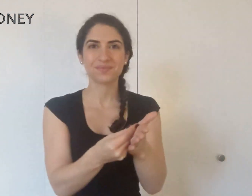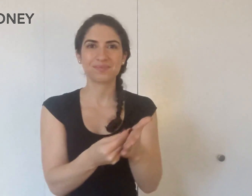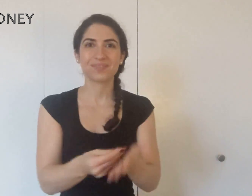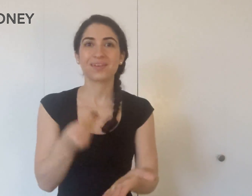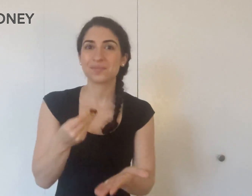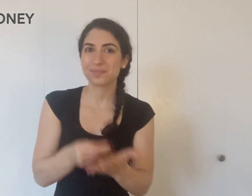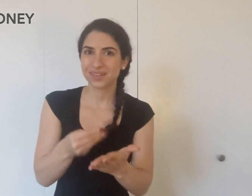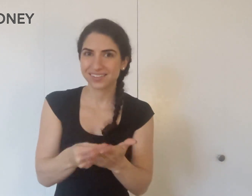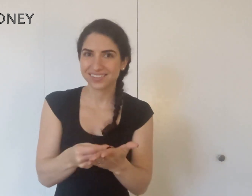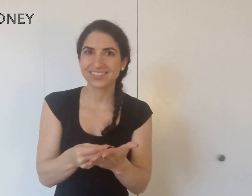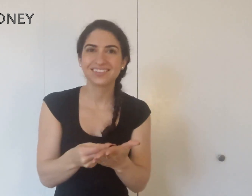MONEY